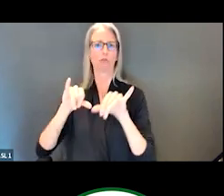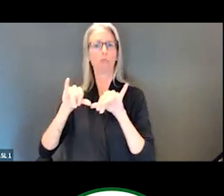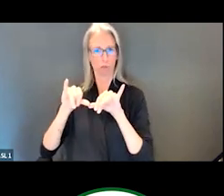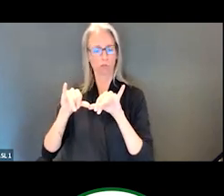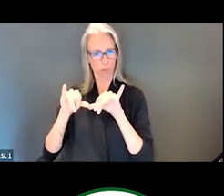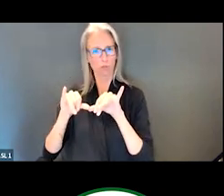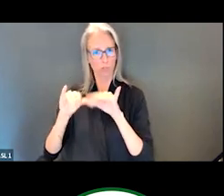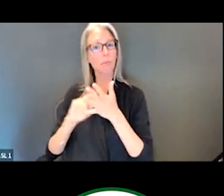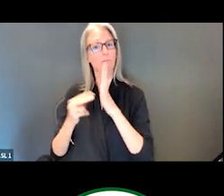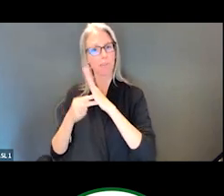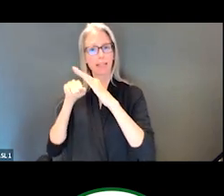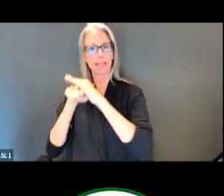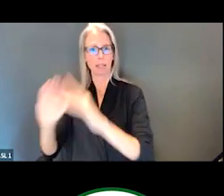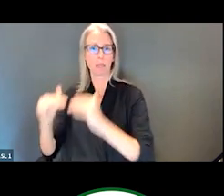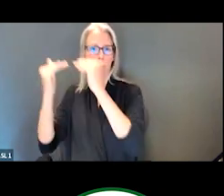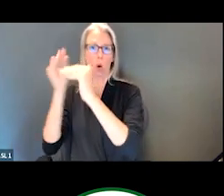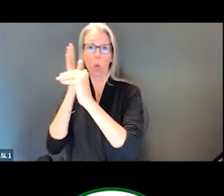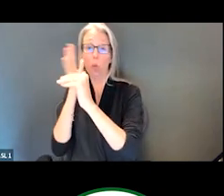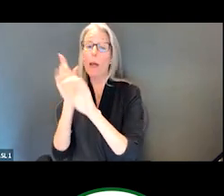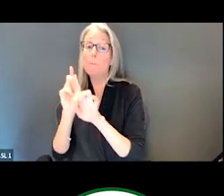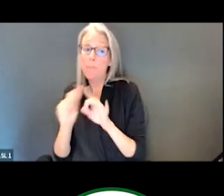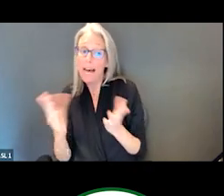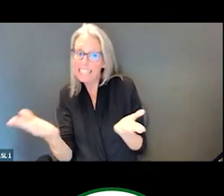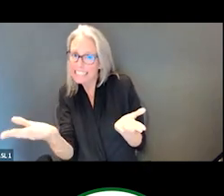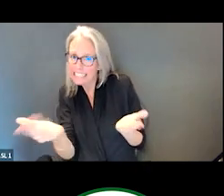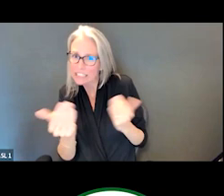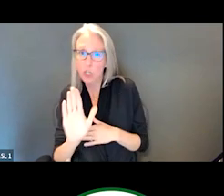different things to different people and so we have to be sure that we're getting we're